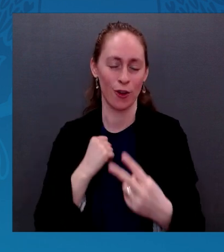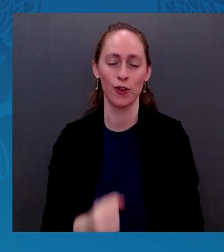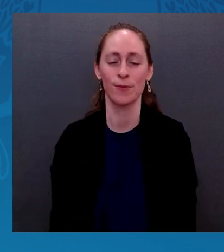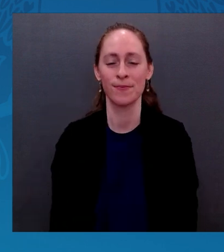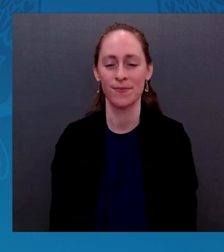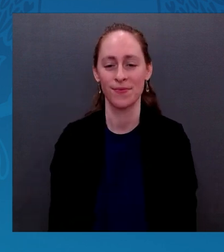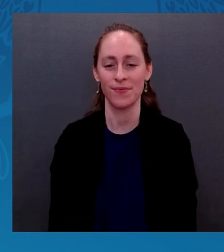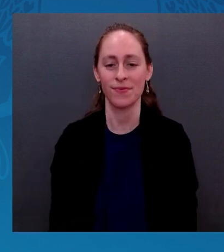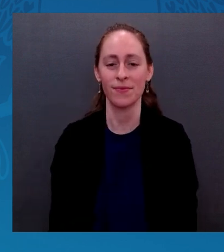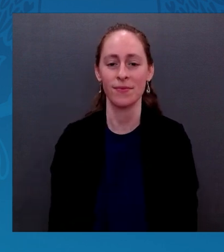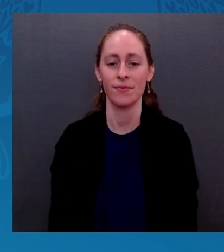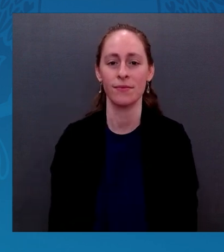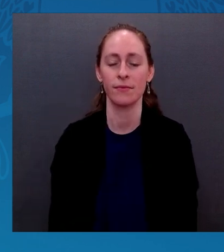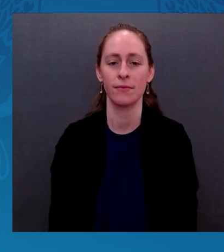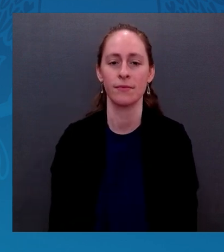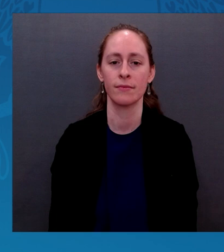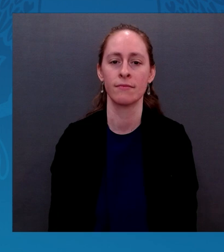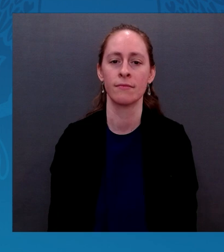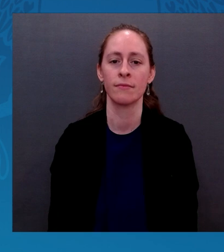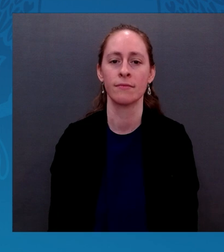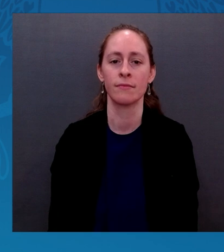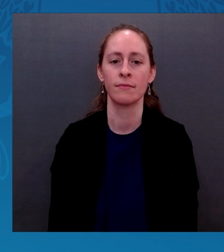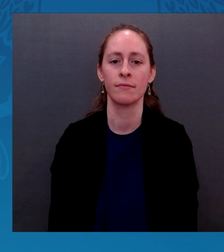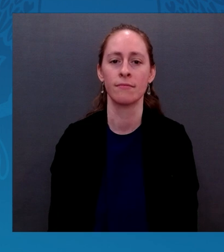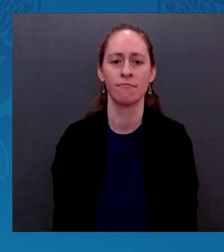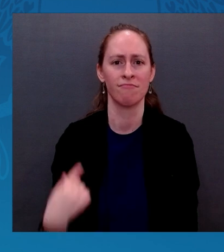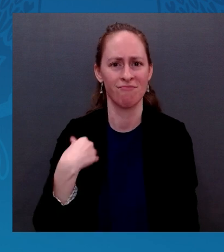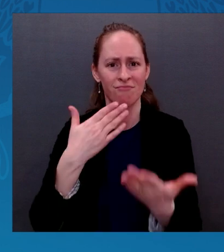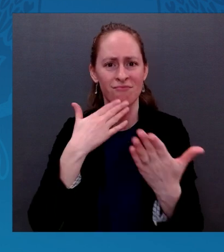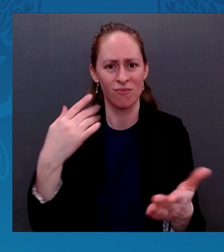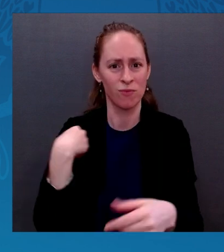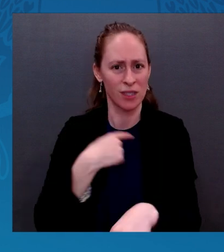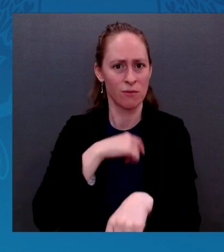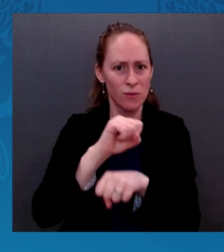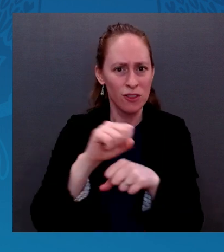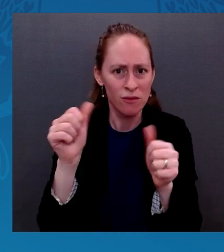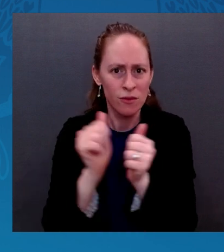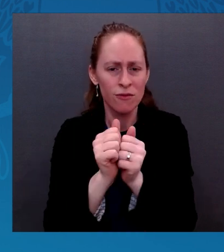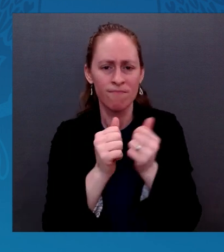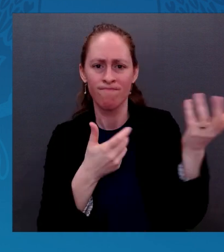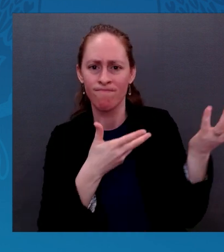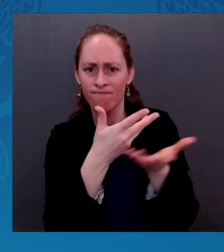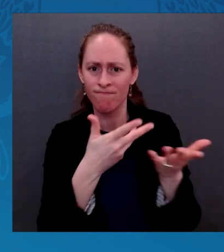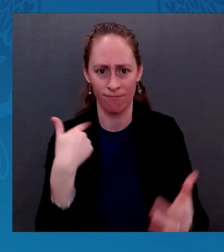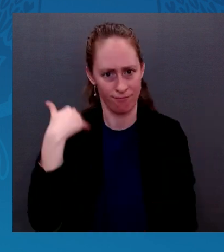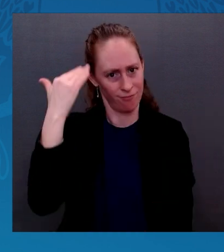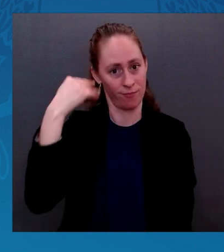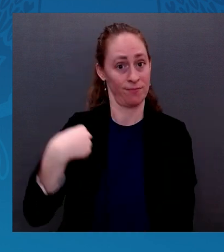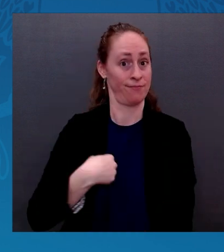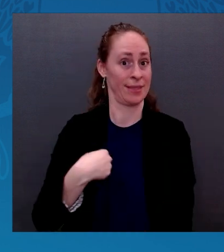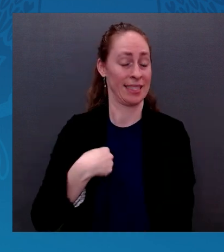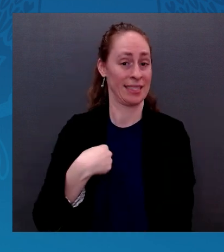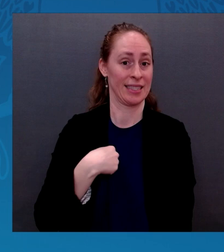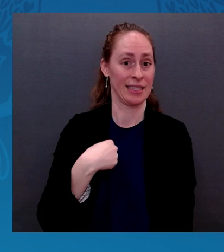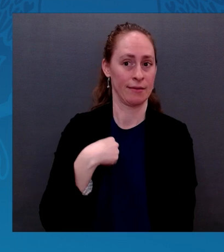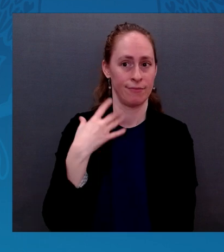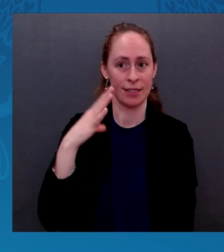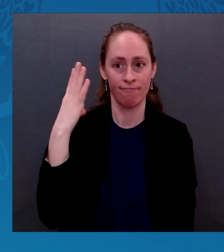and I know based on personal experience and as a witness of what they did in the Senate to make sure that federal dollars